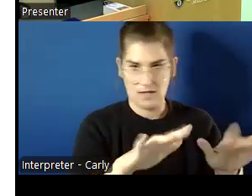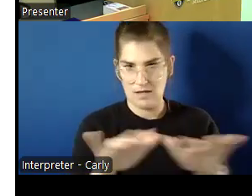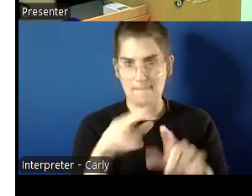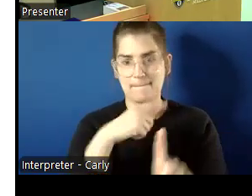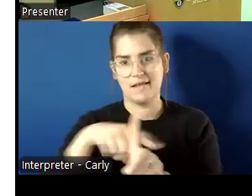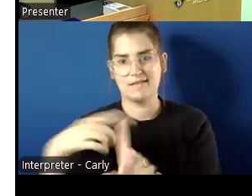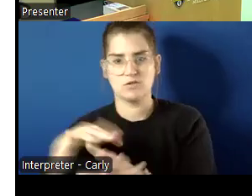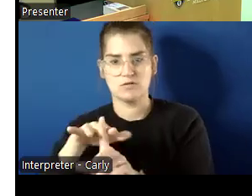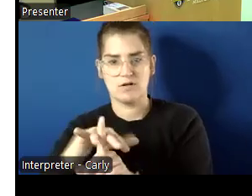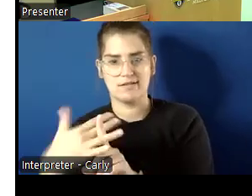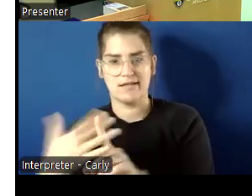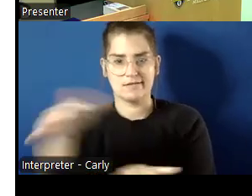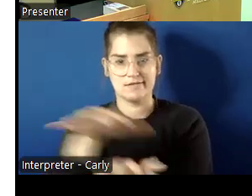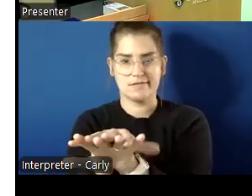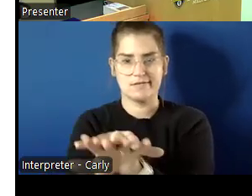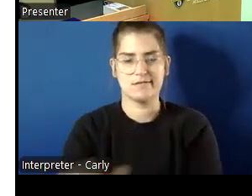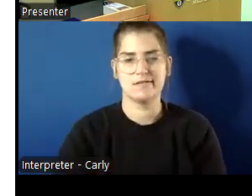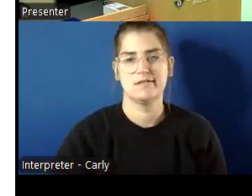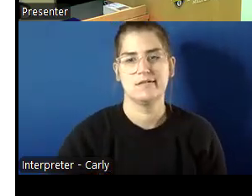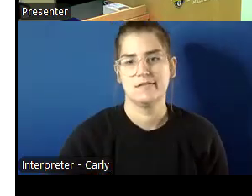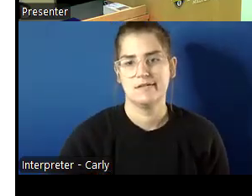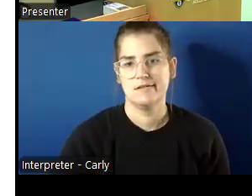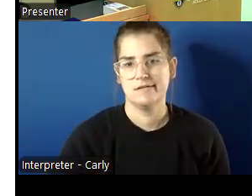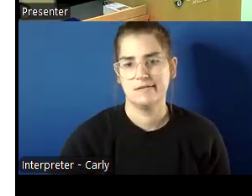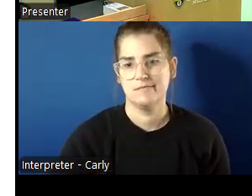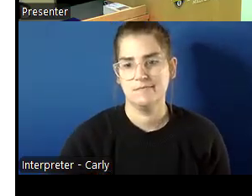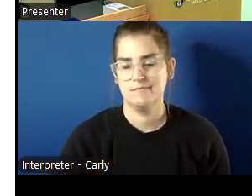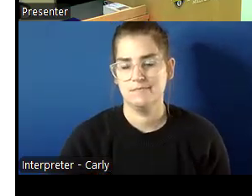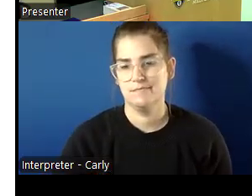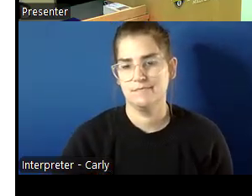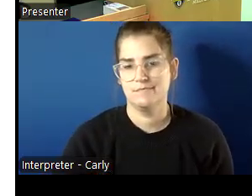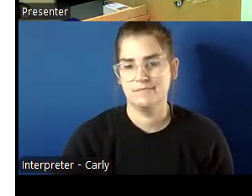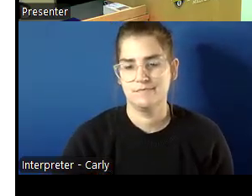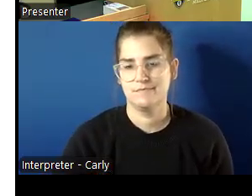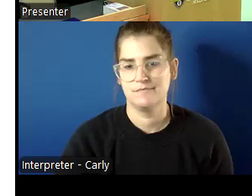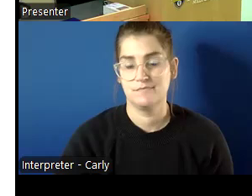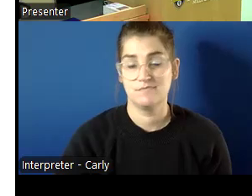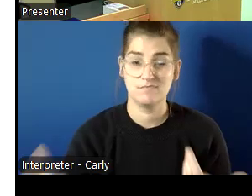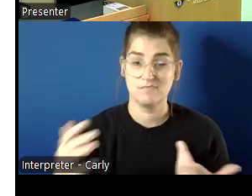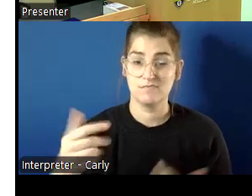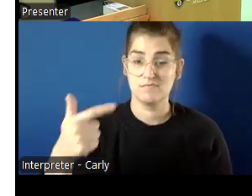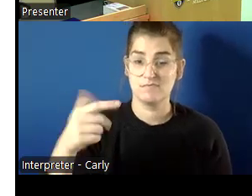you know. Um, I could speak to a person about um, gender norms, gender identity, and say,